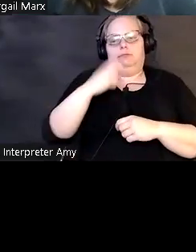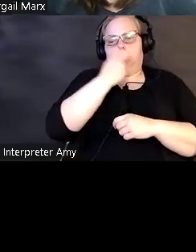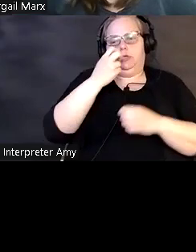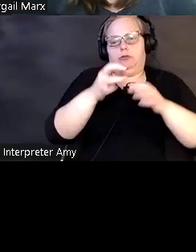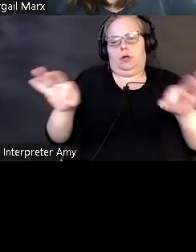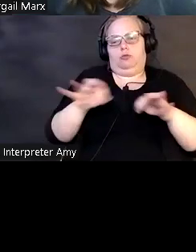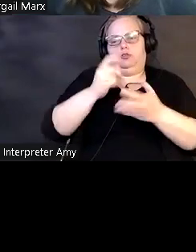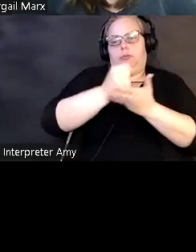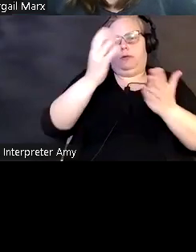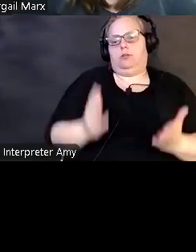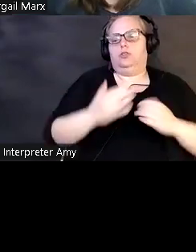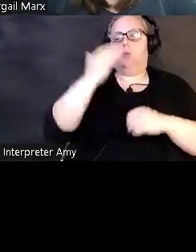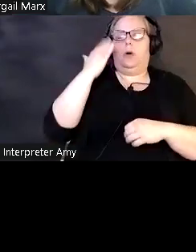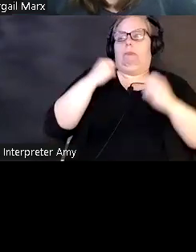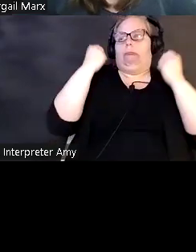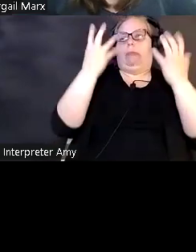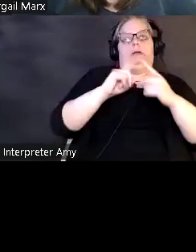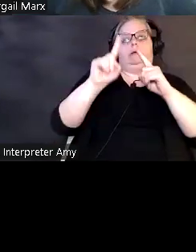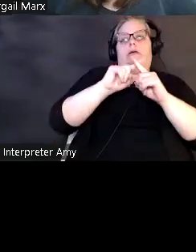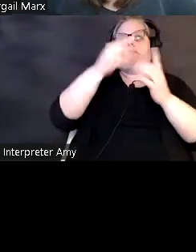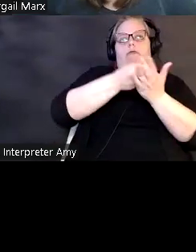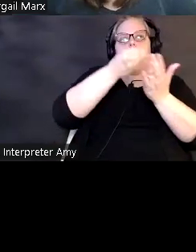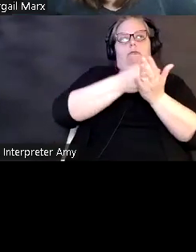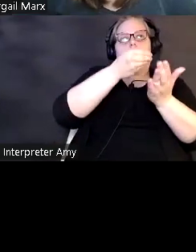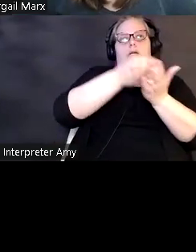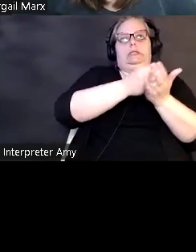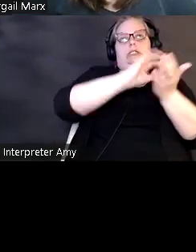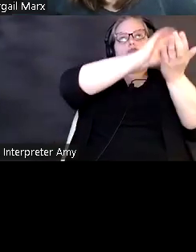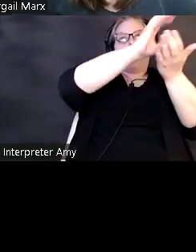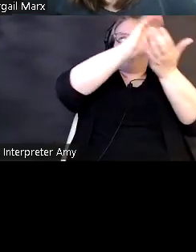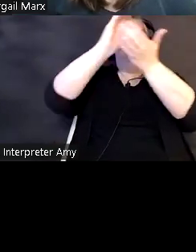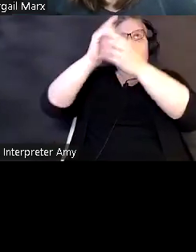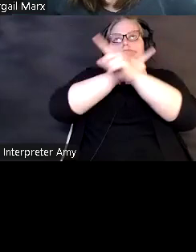and we'll talk about this later, there's a requirement that there be an assessment by